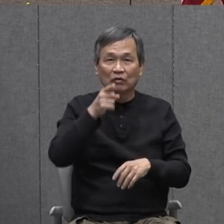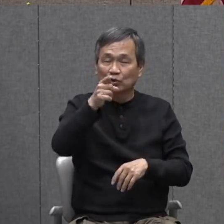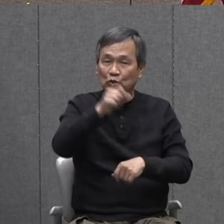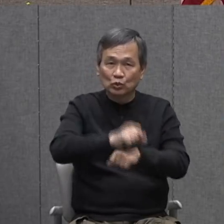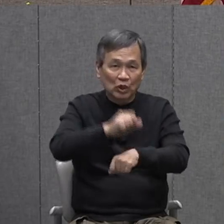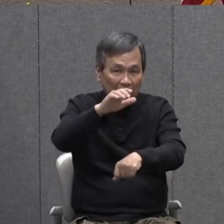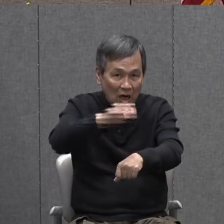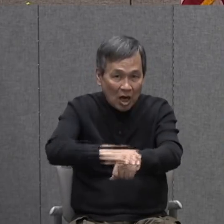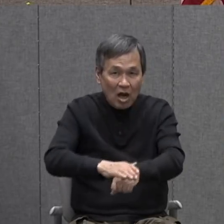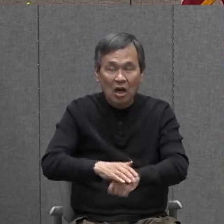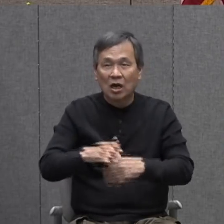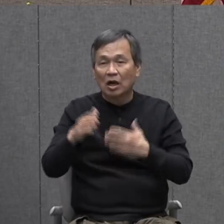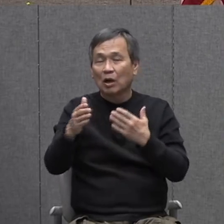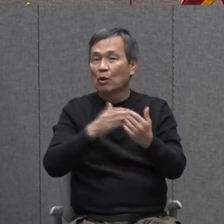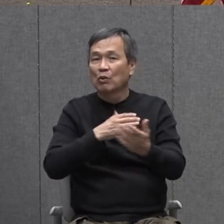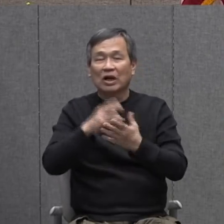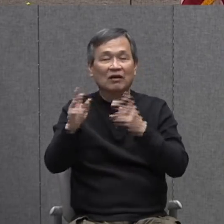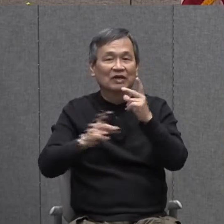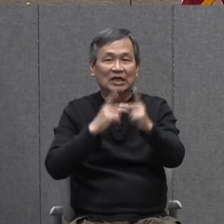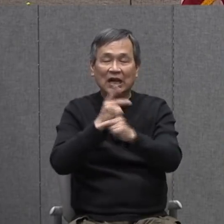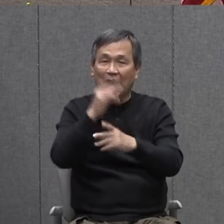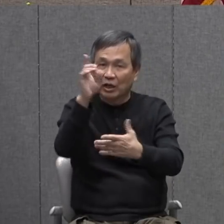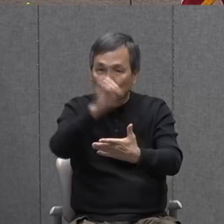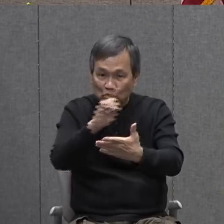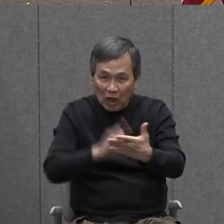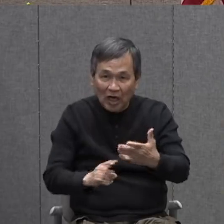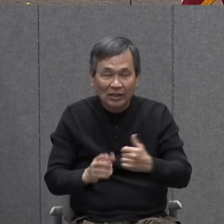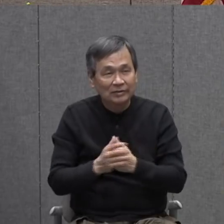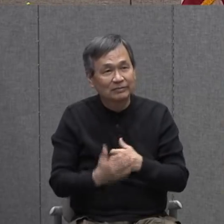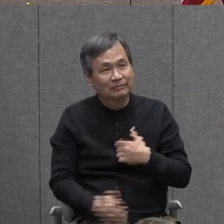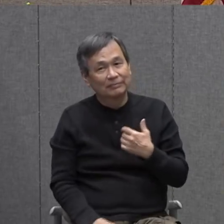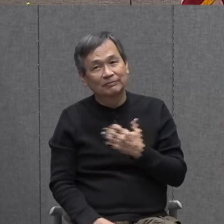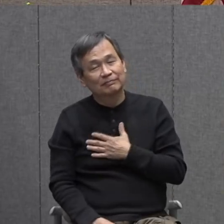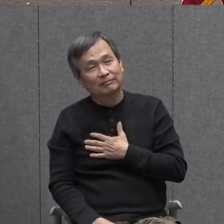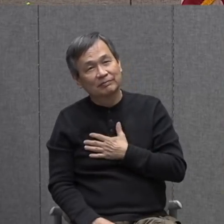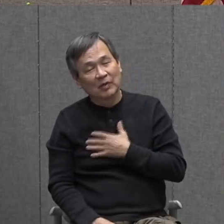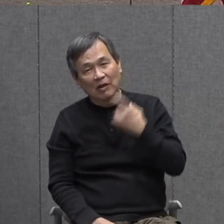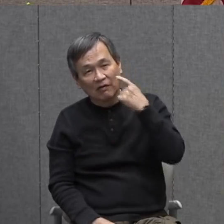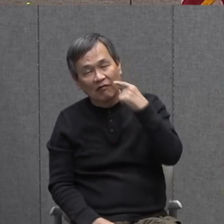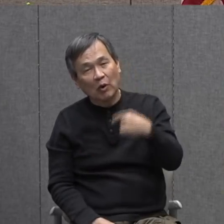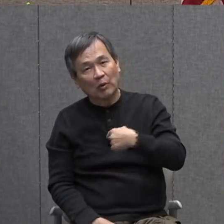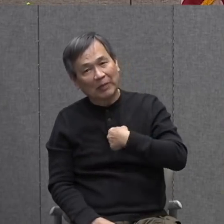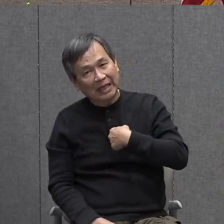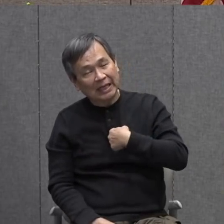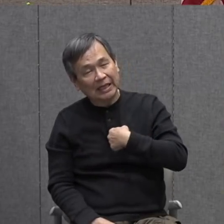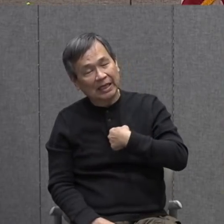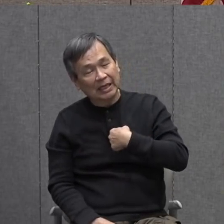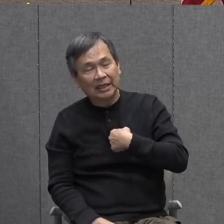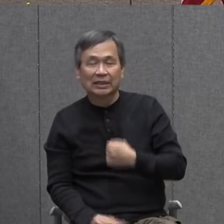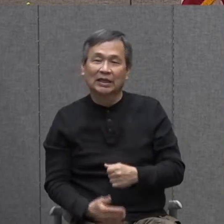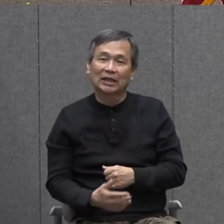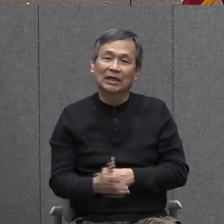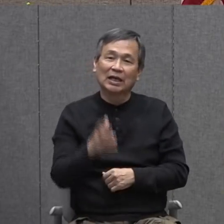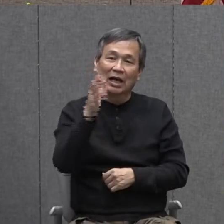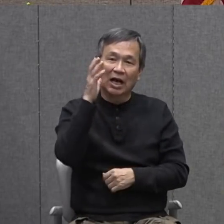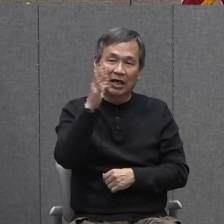whatever sort of drawing you came up with, here. For me in my sharing I will use my paintbrush